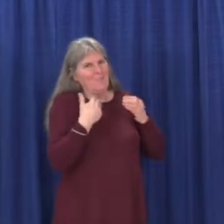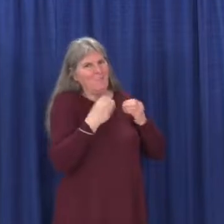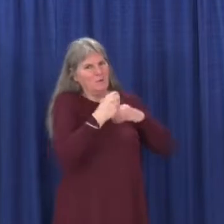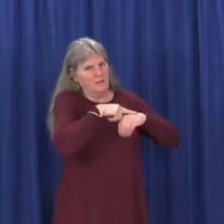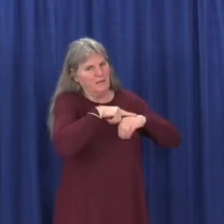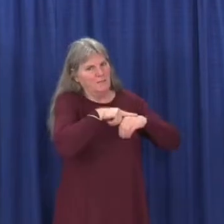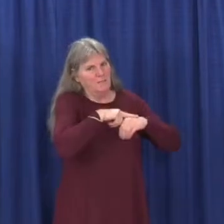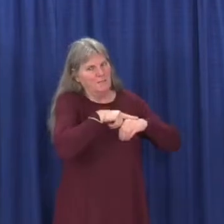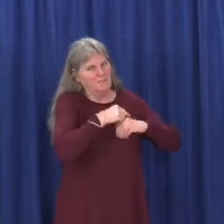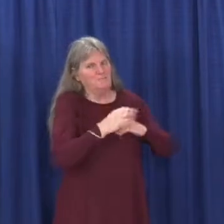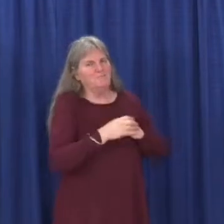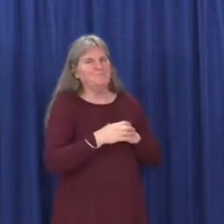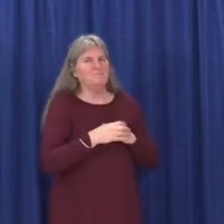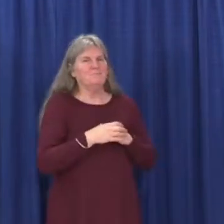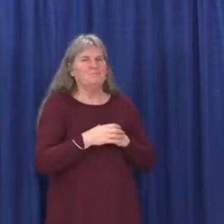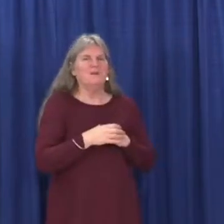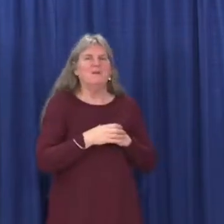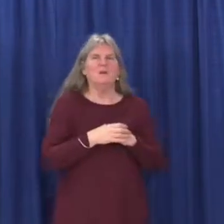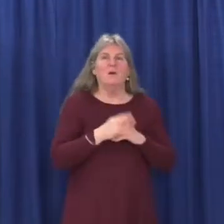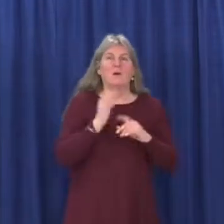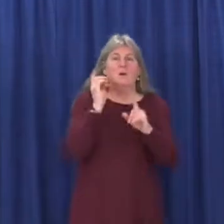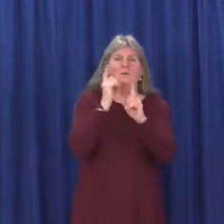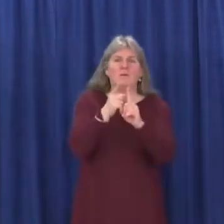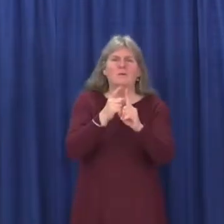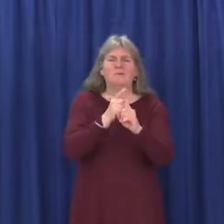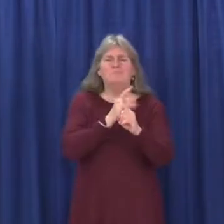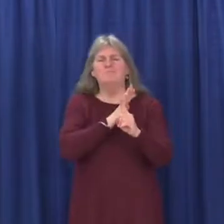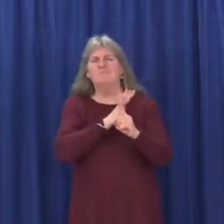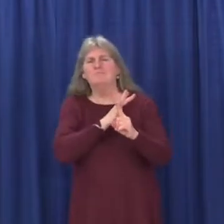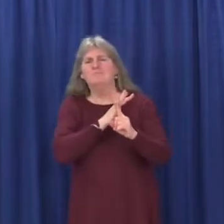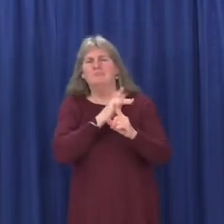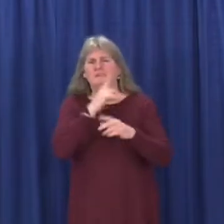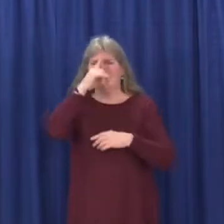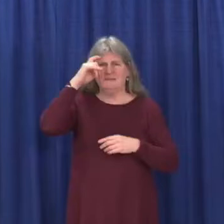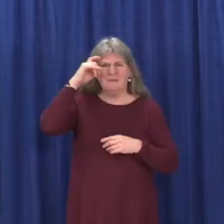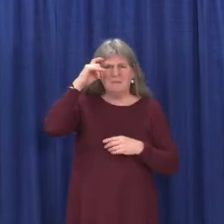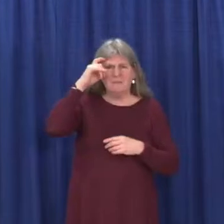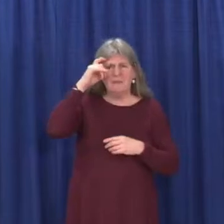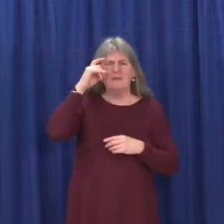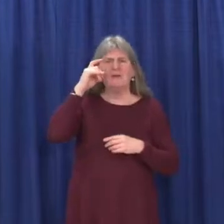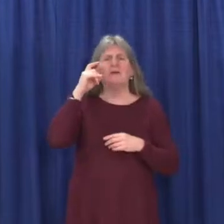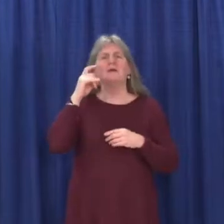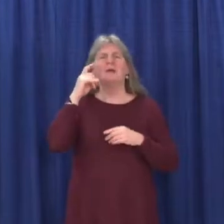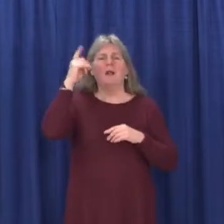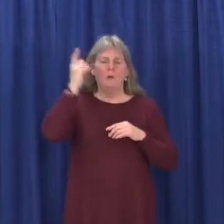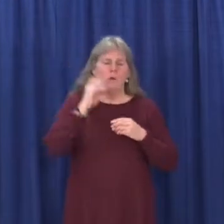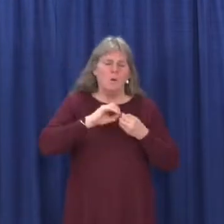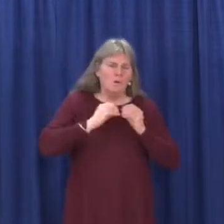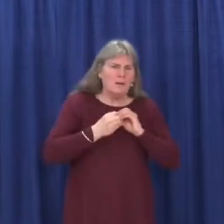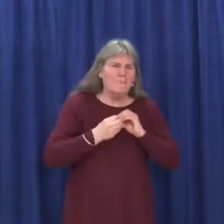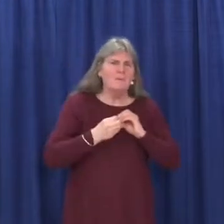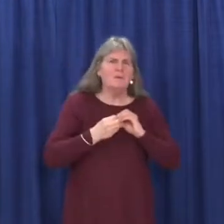of the goals is to have a good summer, to get our case counts low enough that we can enjoy the business, the tourism and all the pieces